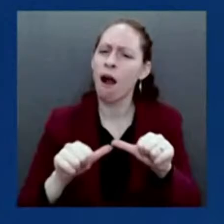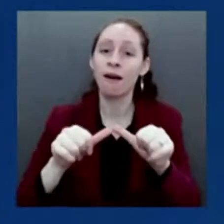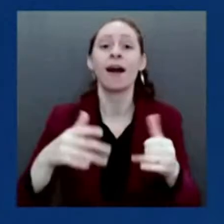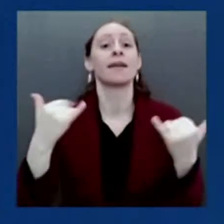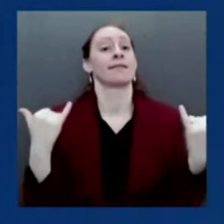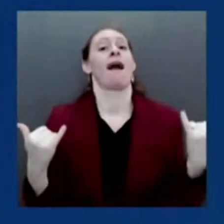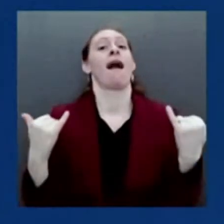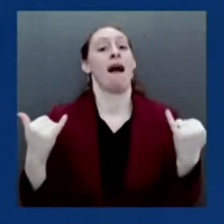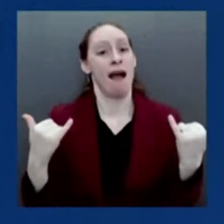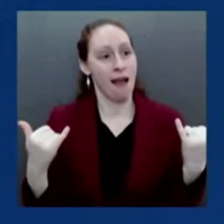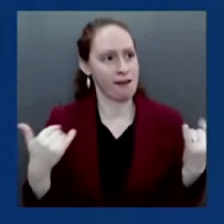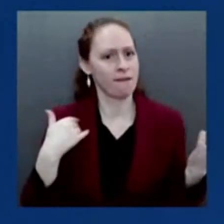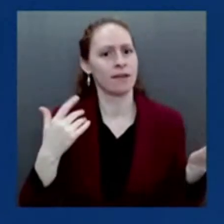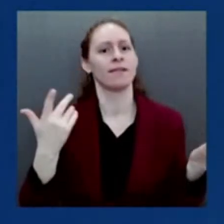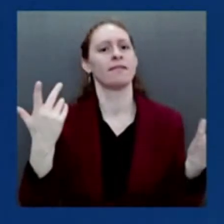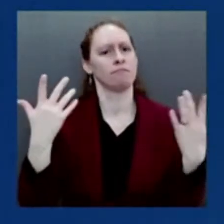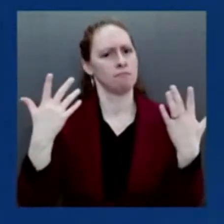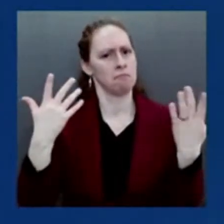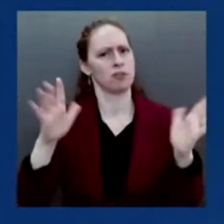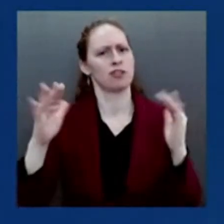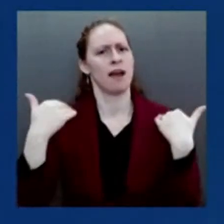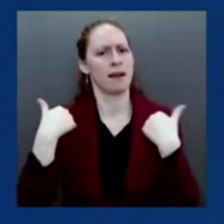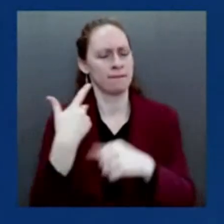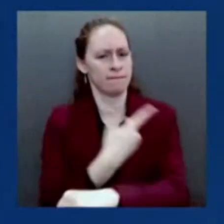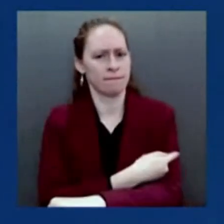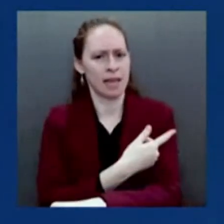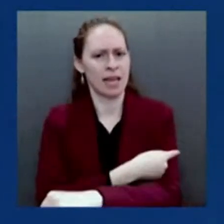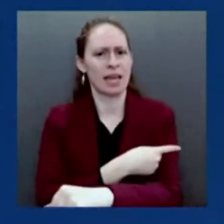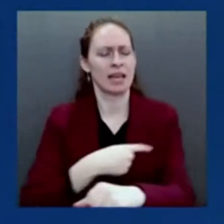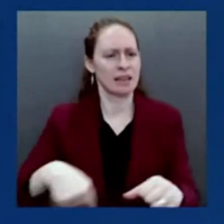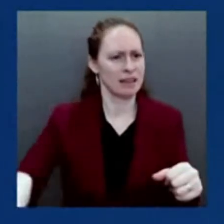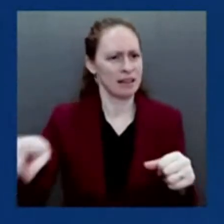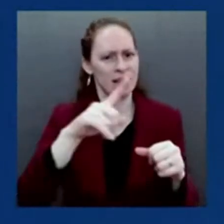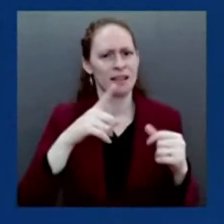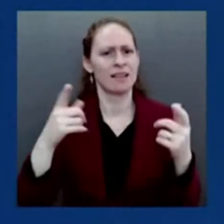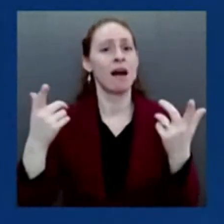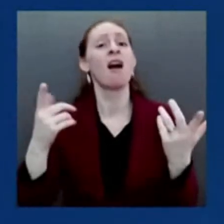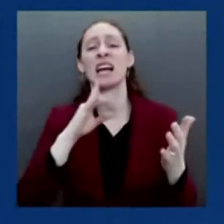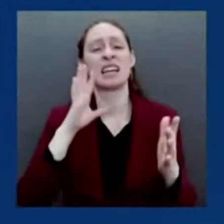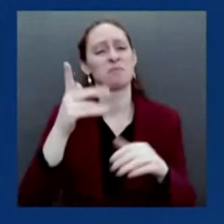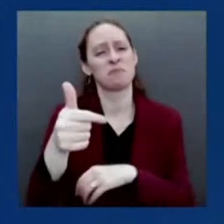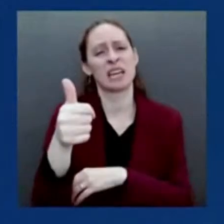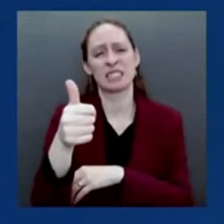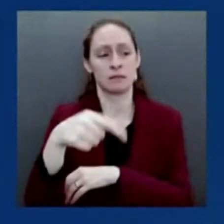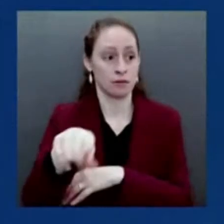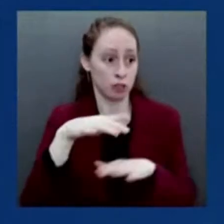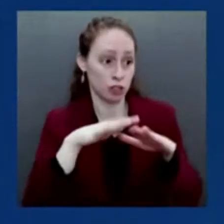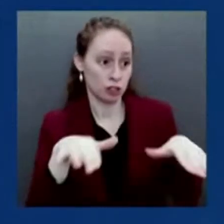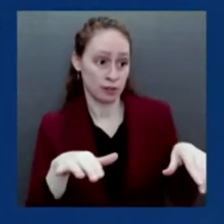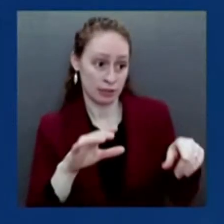WAS BEFORE WE HAD PEDIATRIC VACCINATION. HERE WE ARE, WE HAVE PEDIATRIC VACCINATION AND ONE OF THE BEST THINGS THAT WE CAN DO IS GET